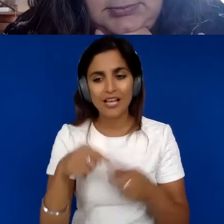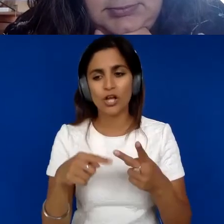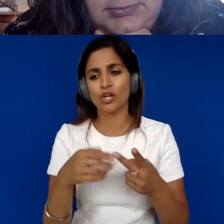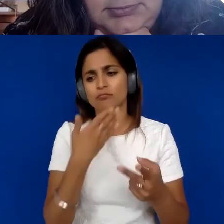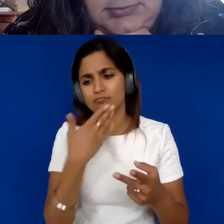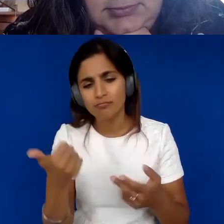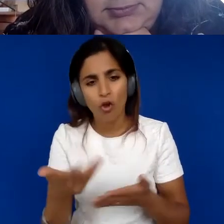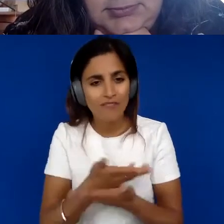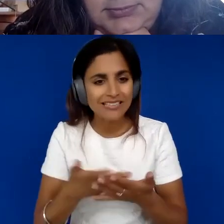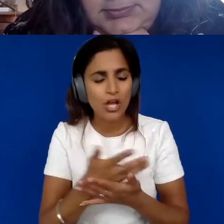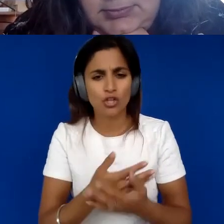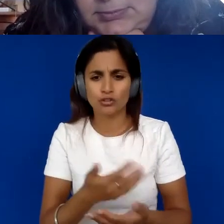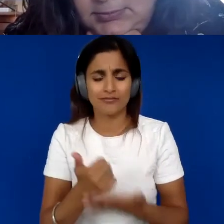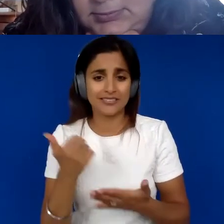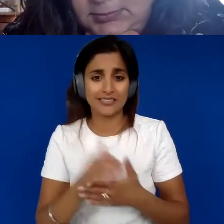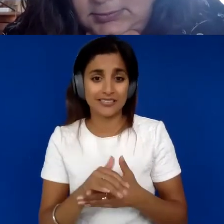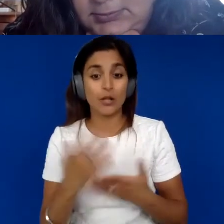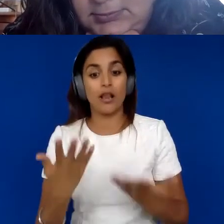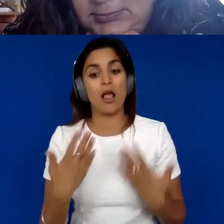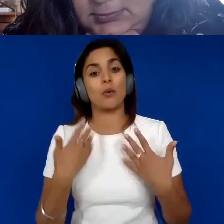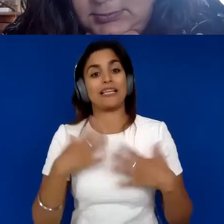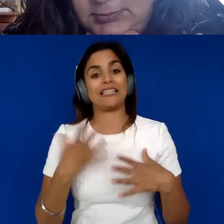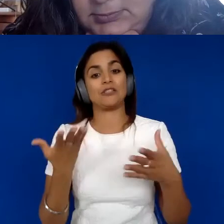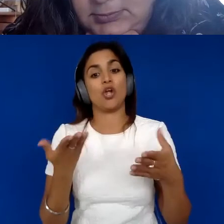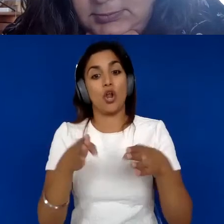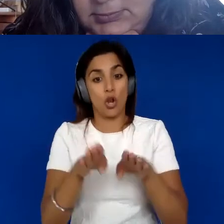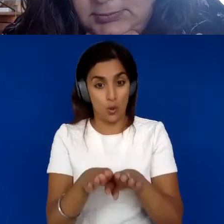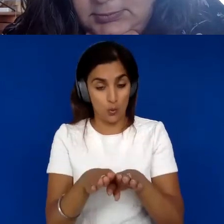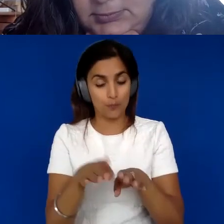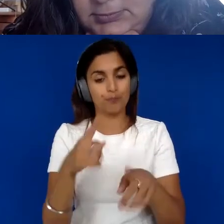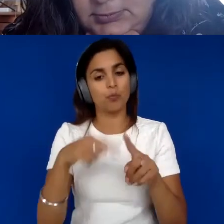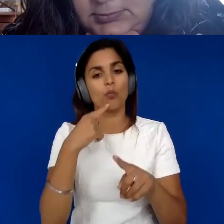that we need to close now we're going to have a five minute break before we come